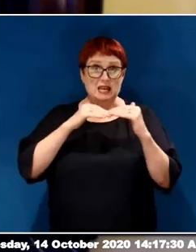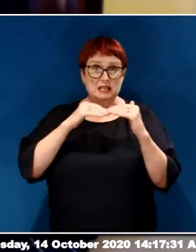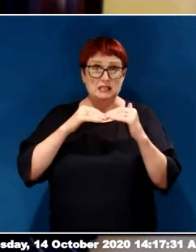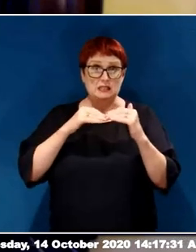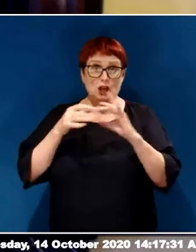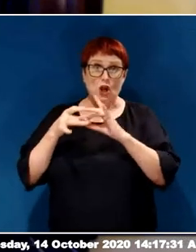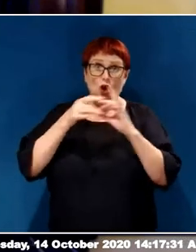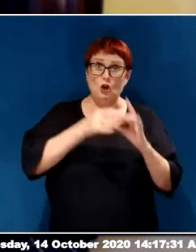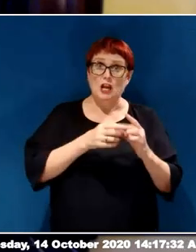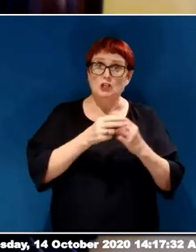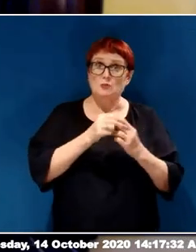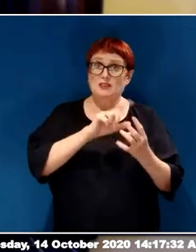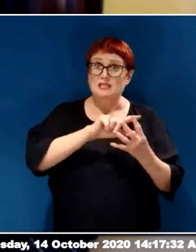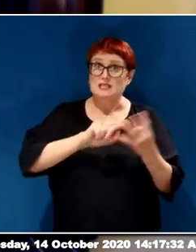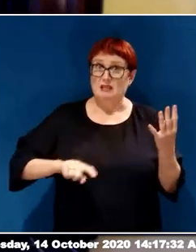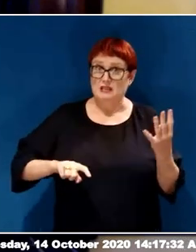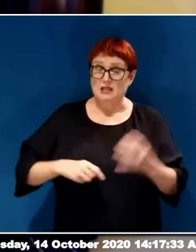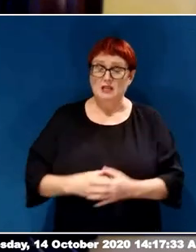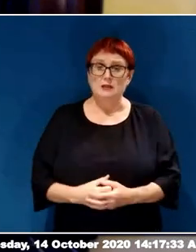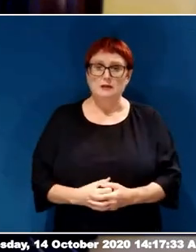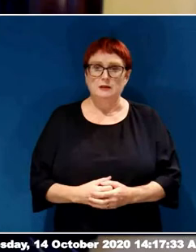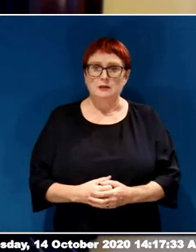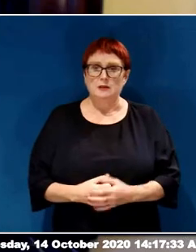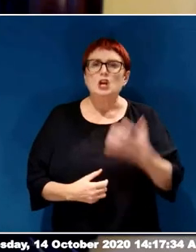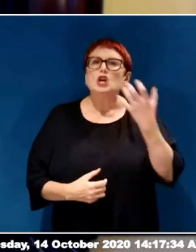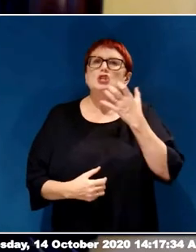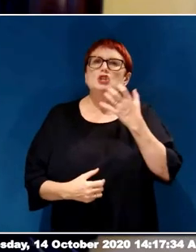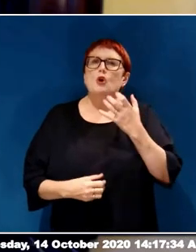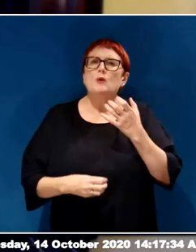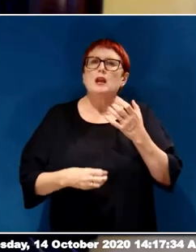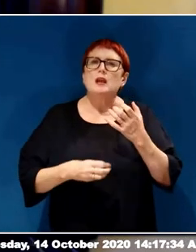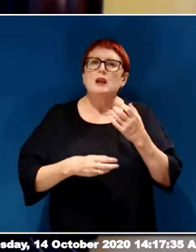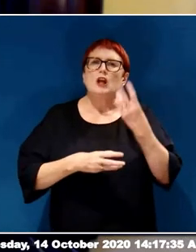the three focus areas - are focus area 1.5, which is called: